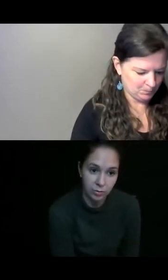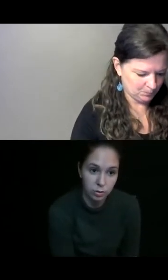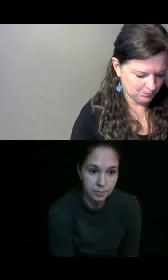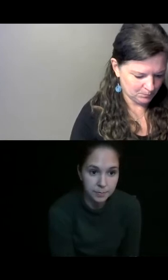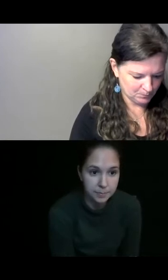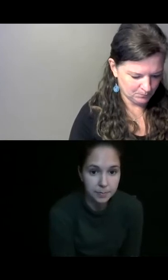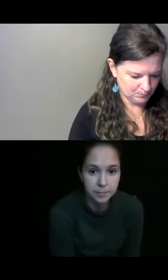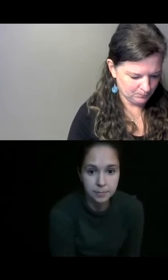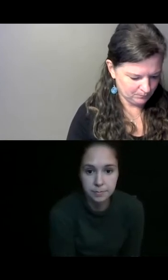level.